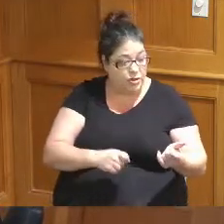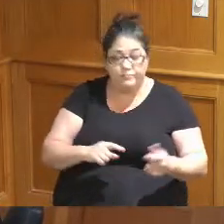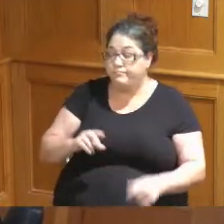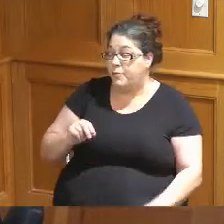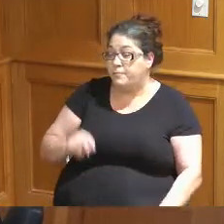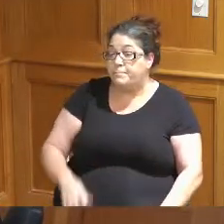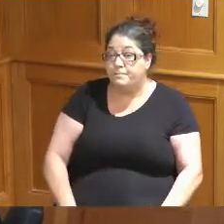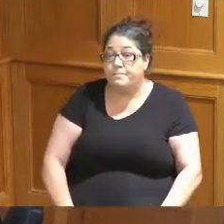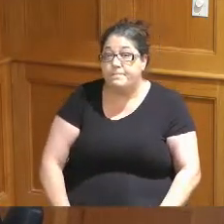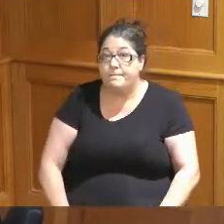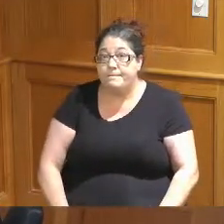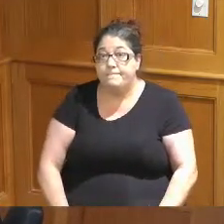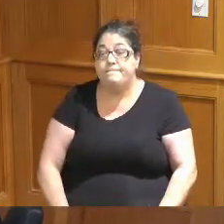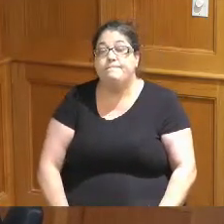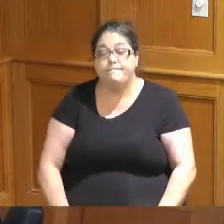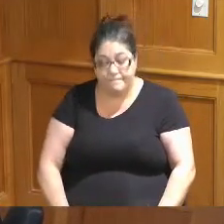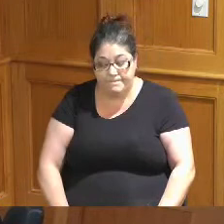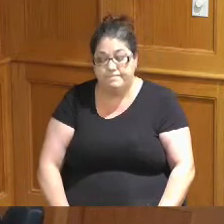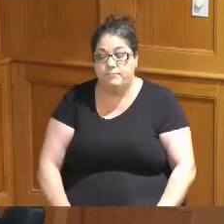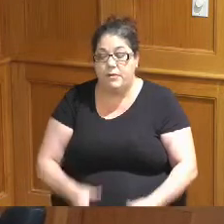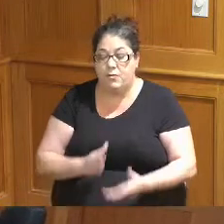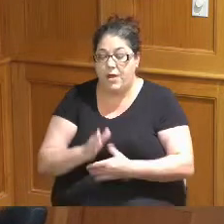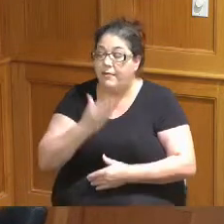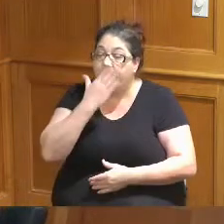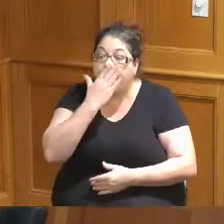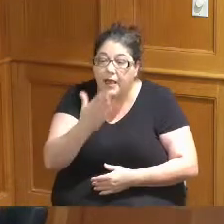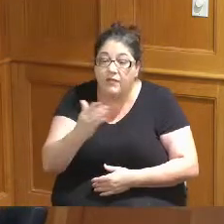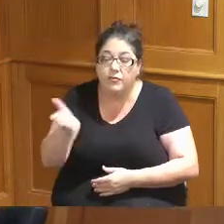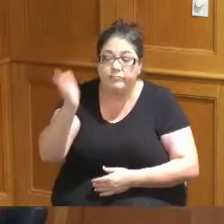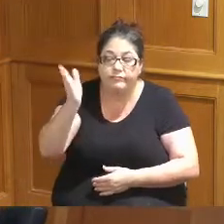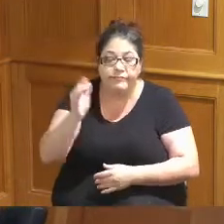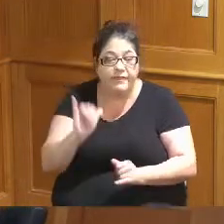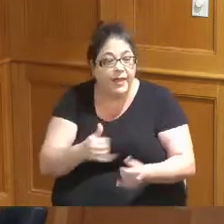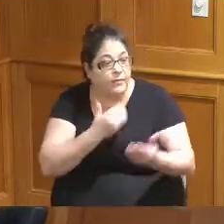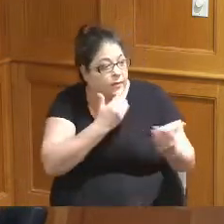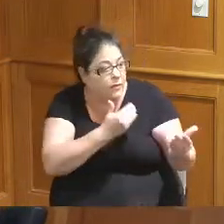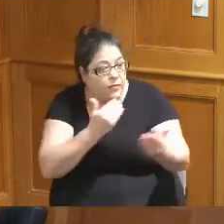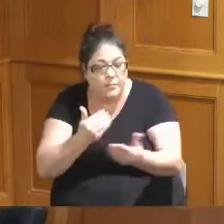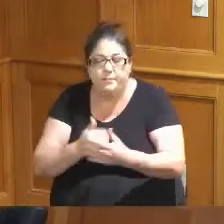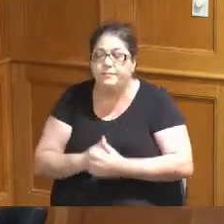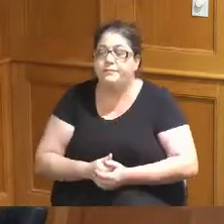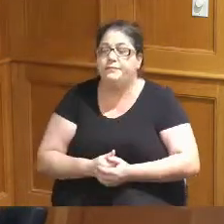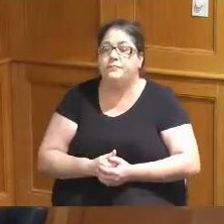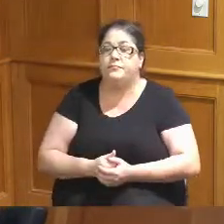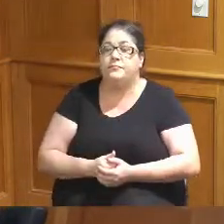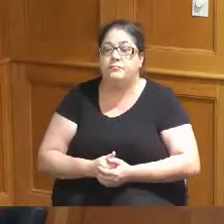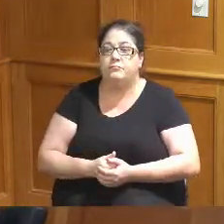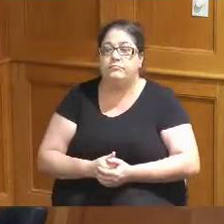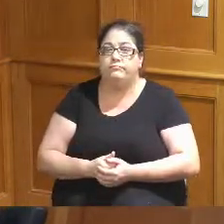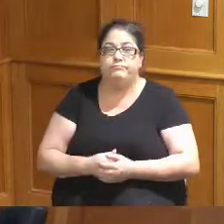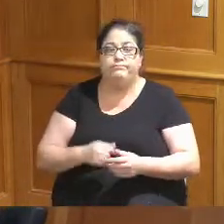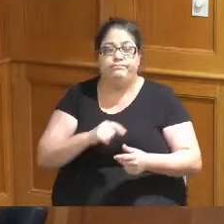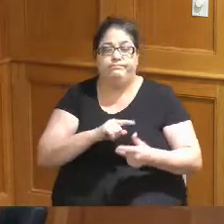okay all right thank you for that those were the last speakers that we have